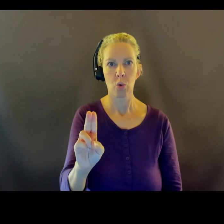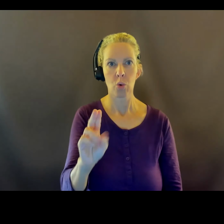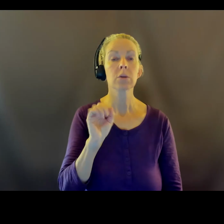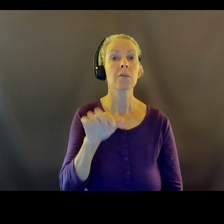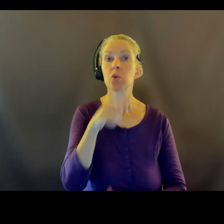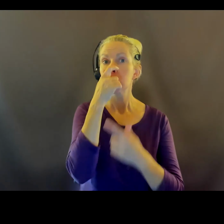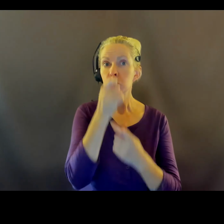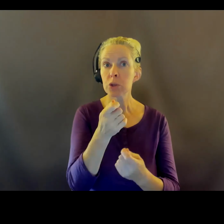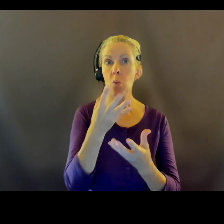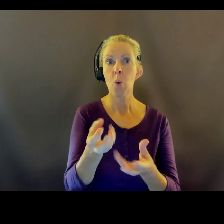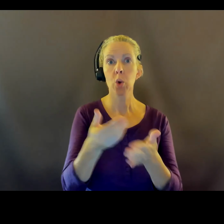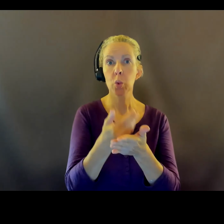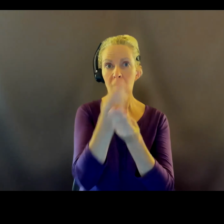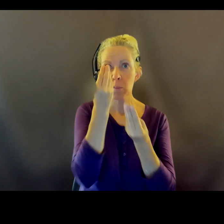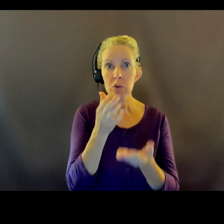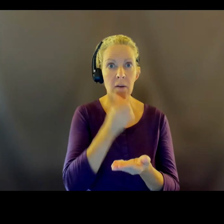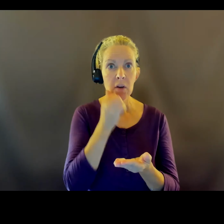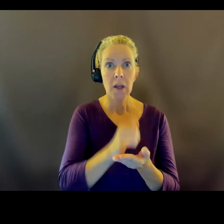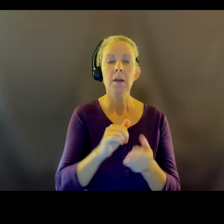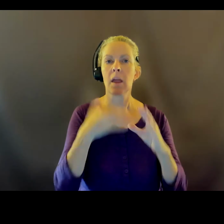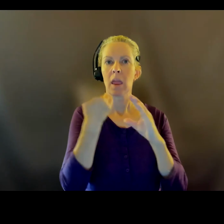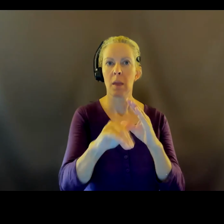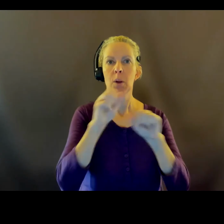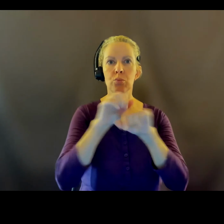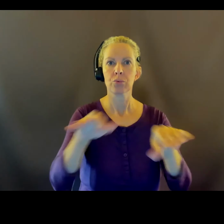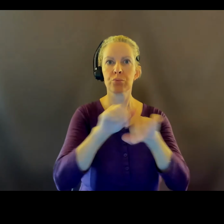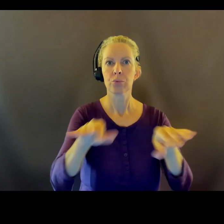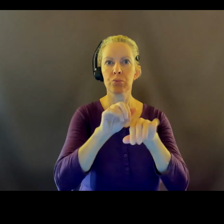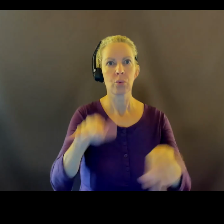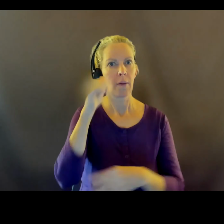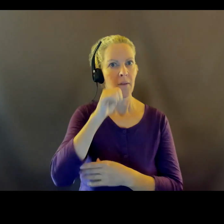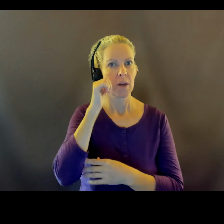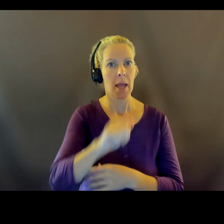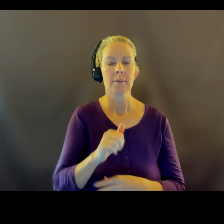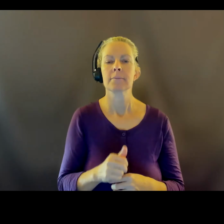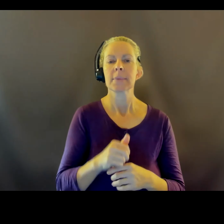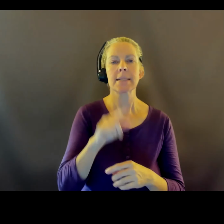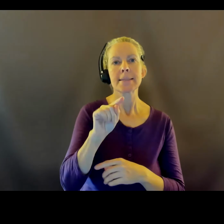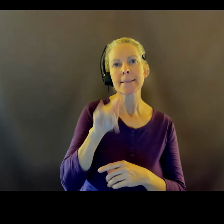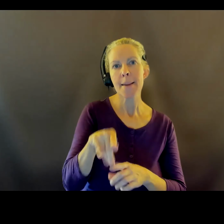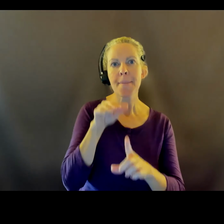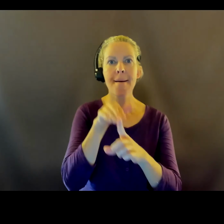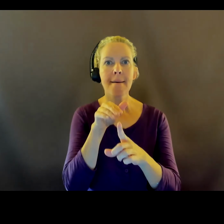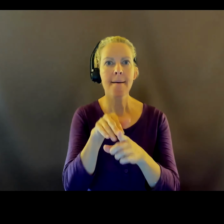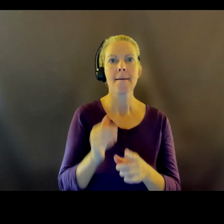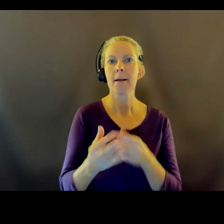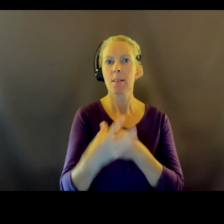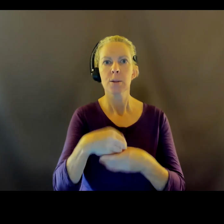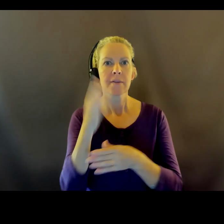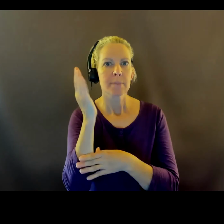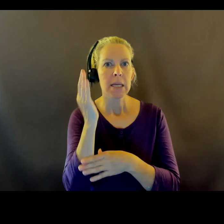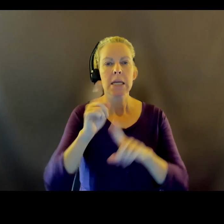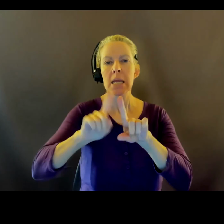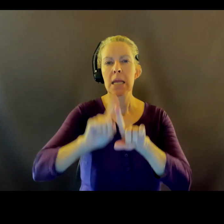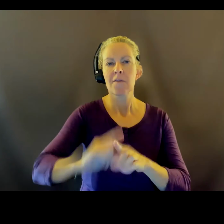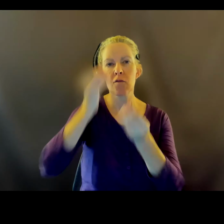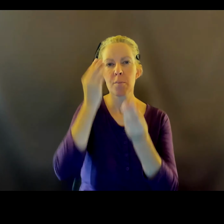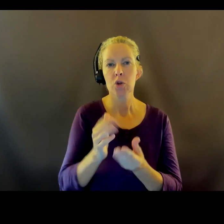tip on inclusive speaking, from an accessibility standpoint, to help you grow this skill set.